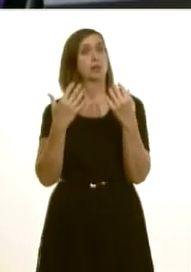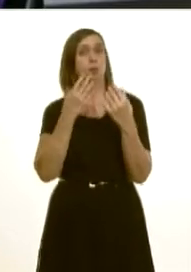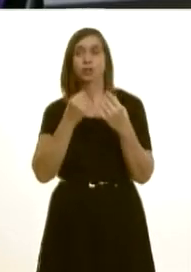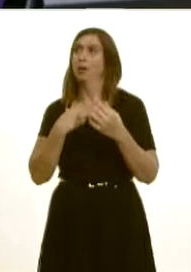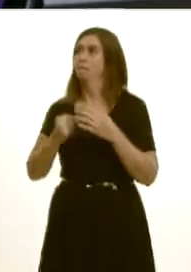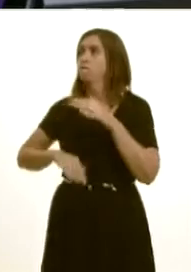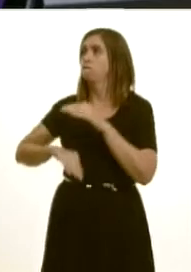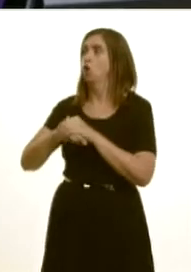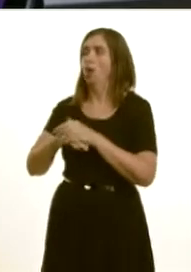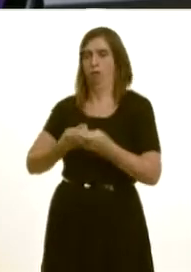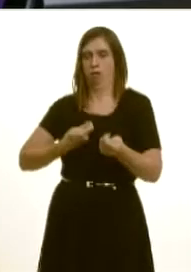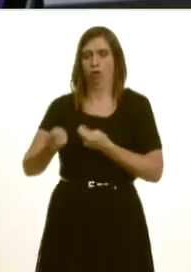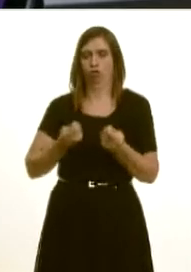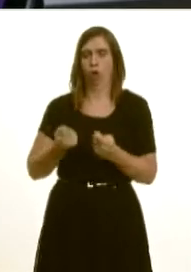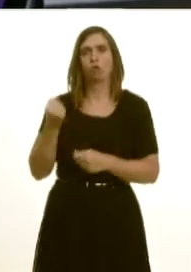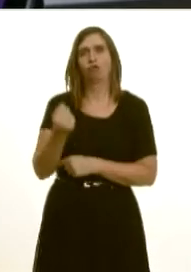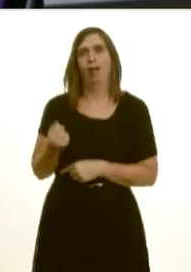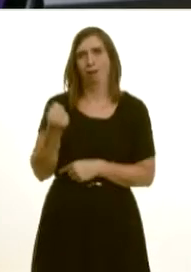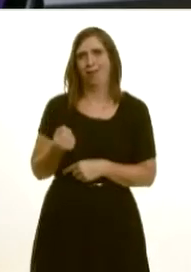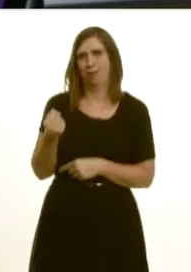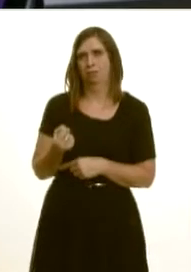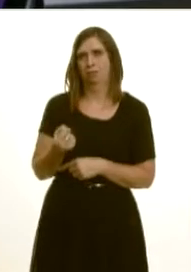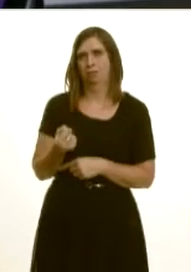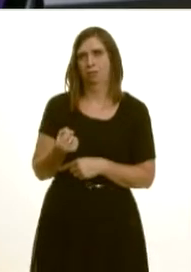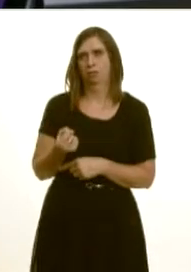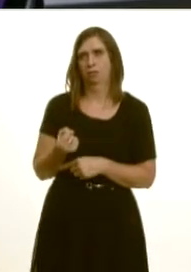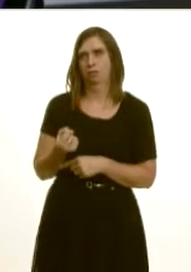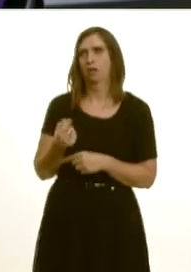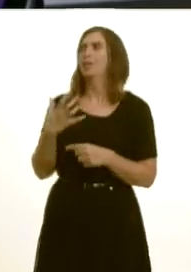with a proper financial settlement following, is devolved. I think that that is the easiest